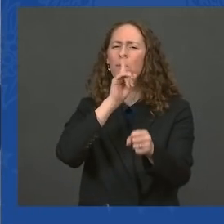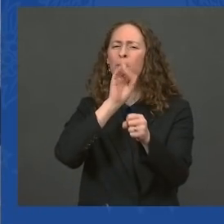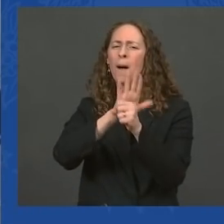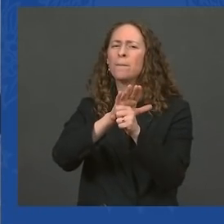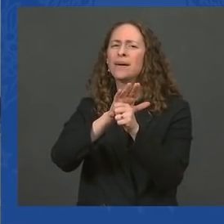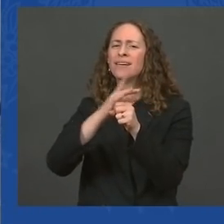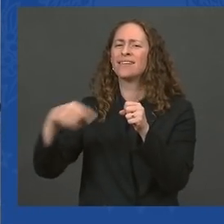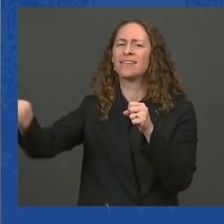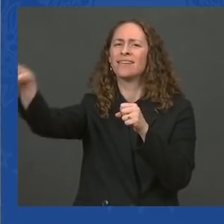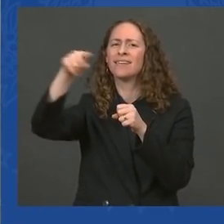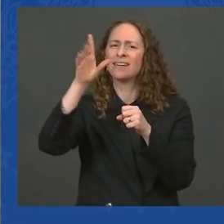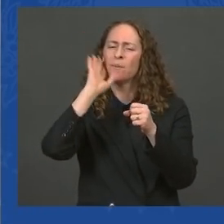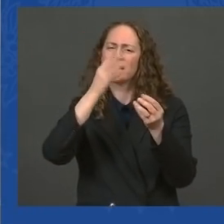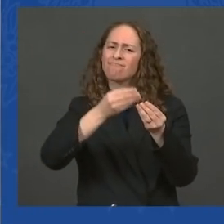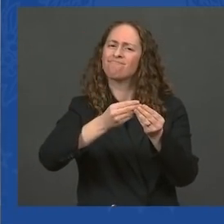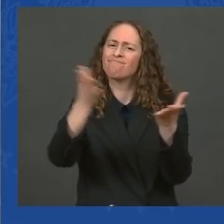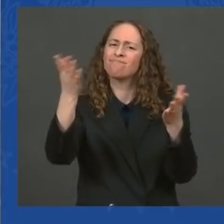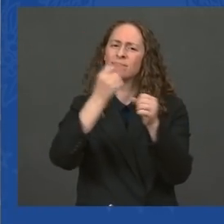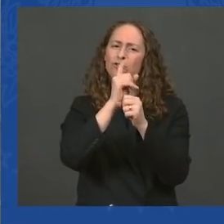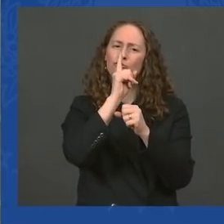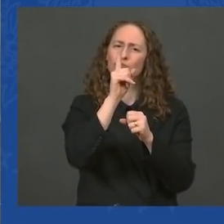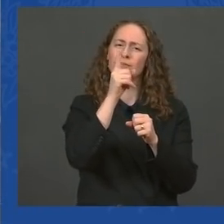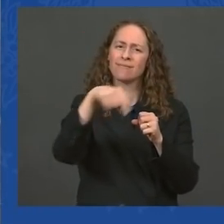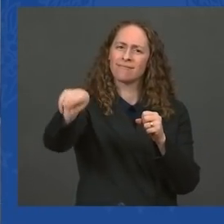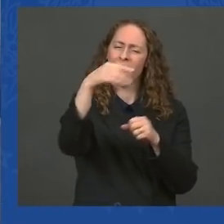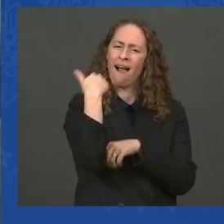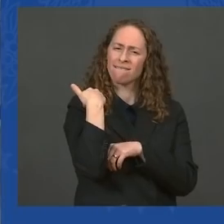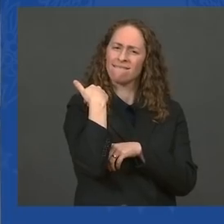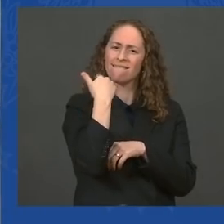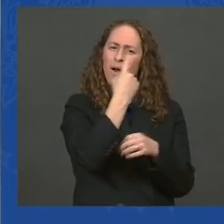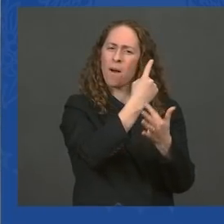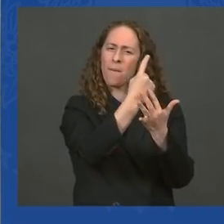I couldn't figure out how to bring 50 of them up here. Thank you.